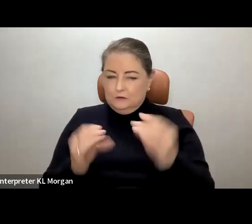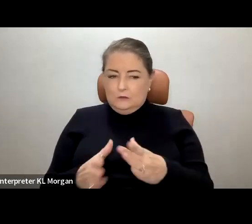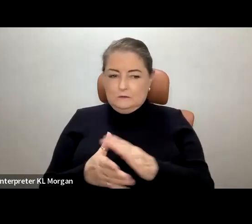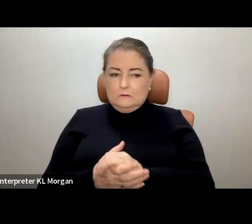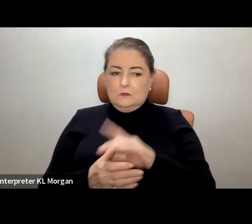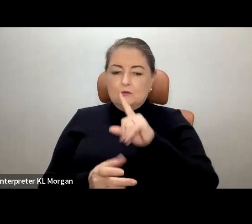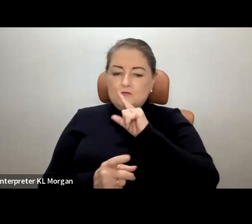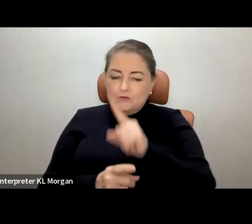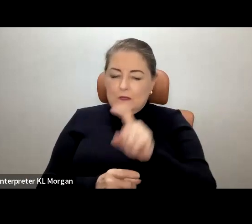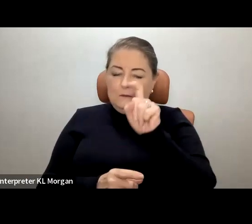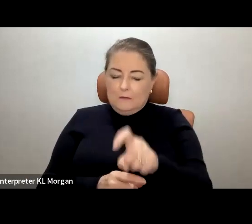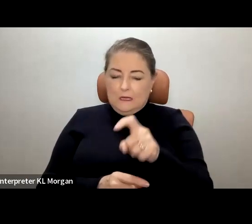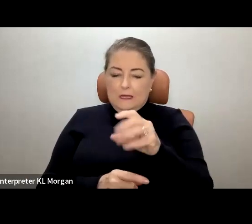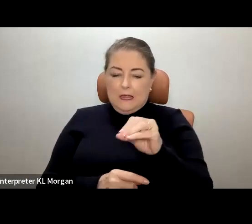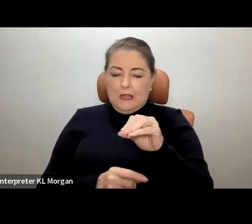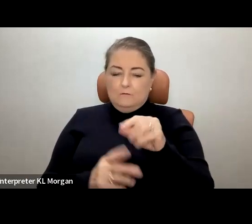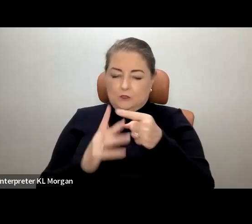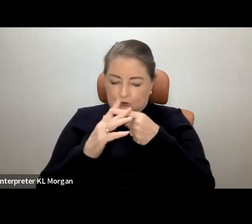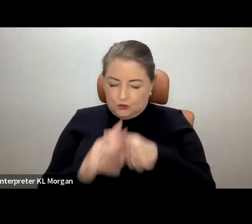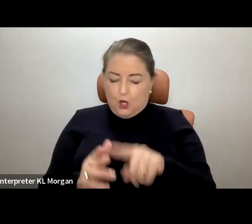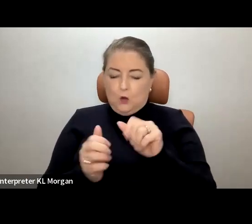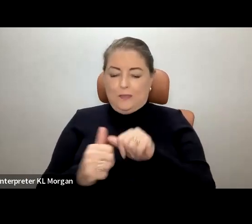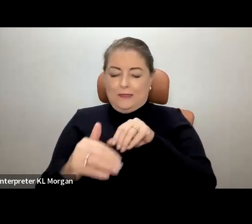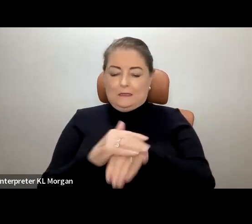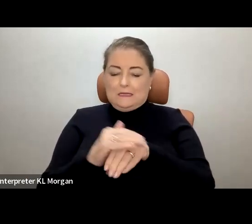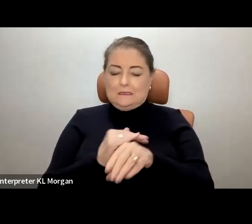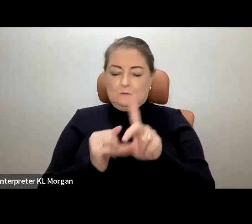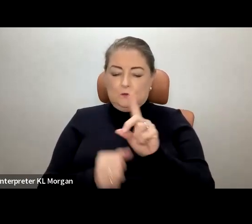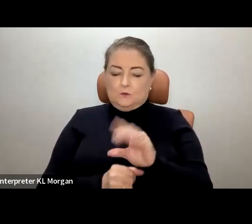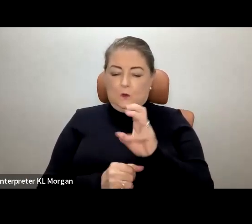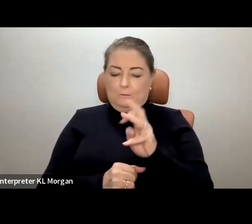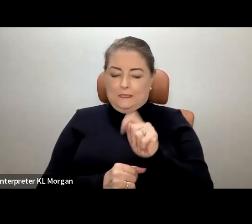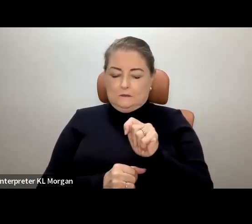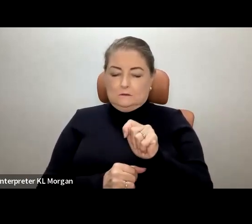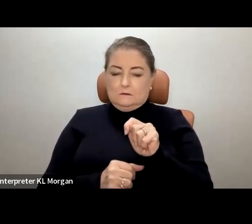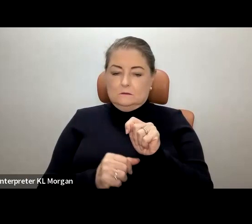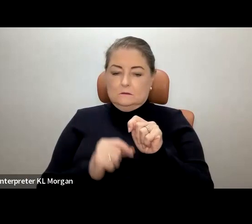really have to start out with an accessible document. Yeah, but